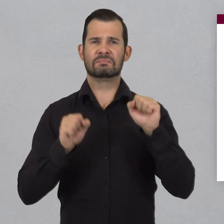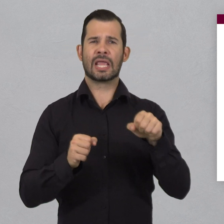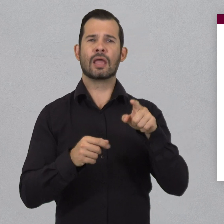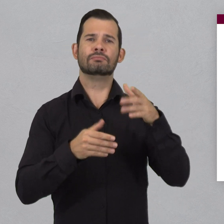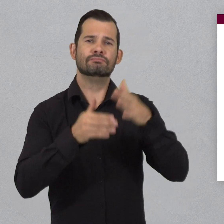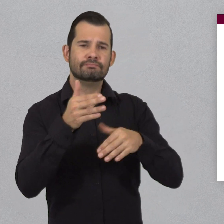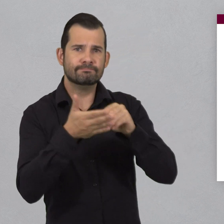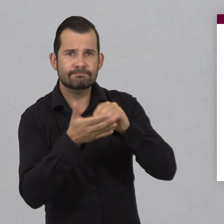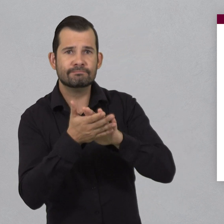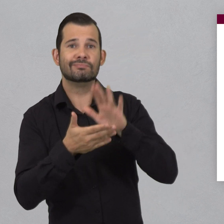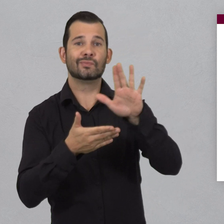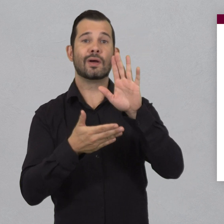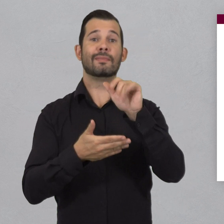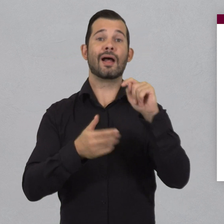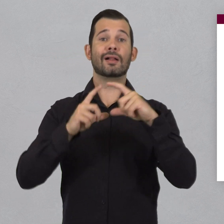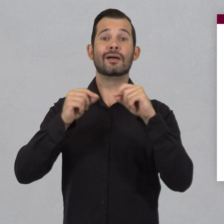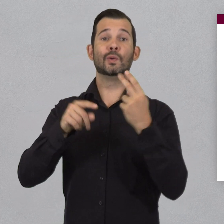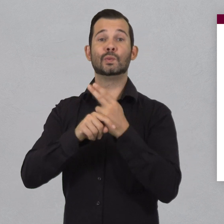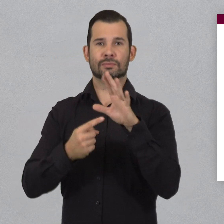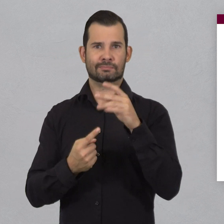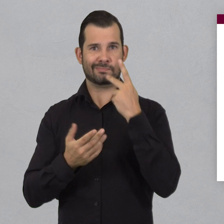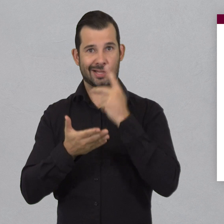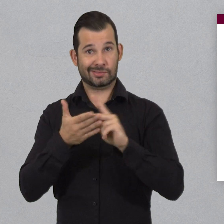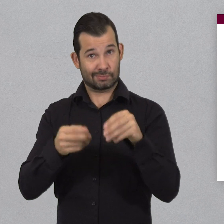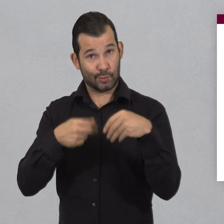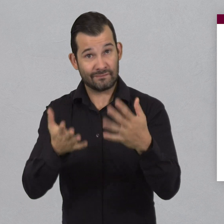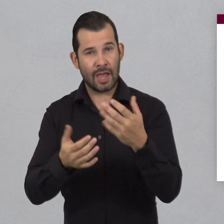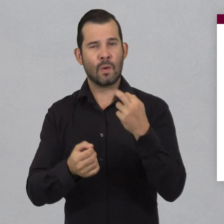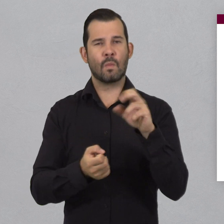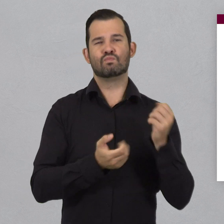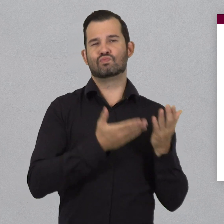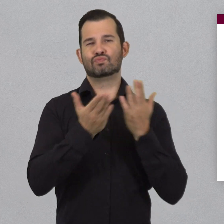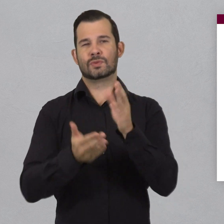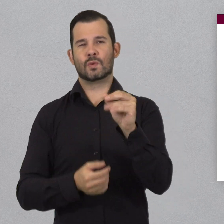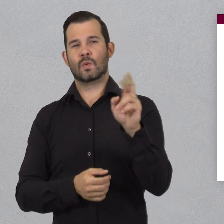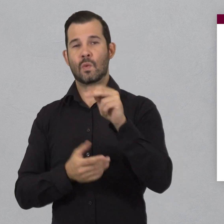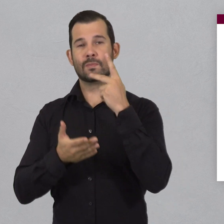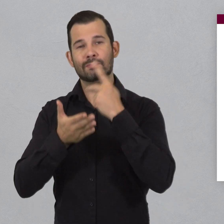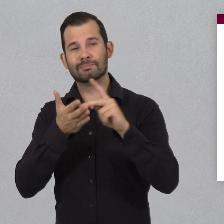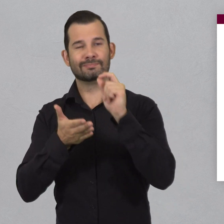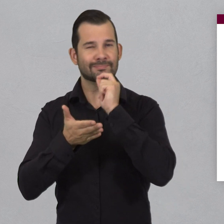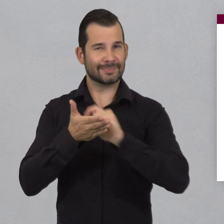You can complete your ballot using the pencil provided, or you can bring your own pen or